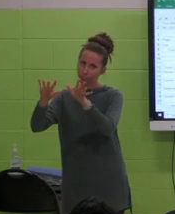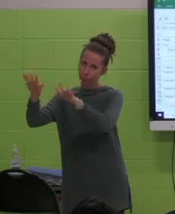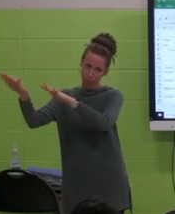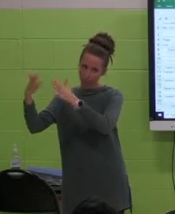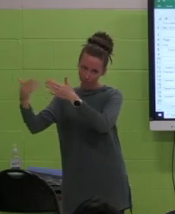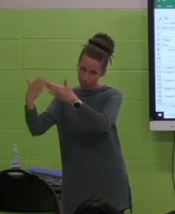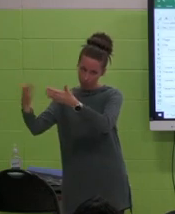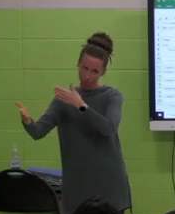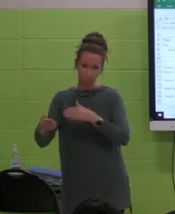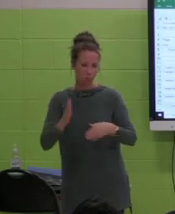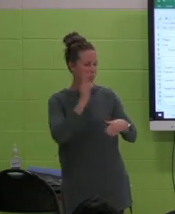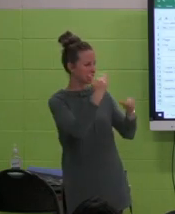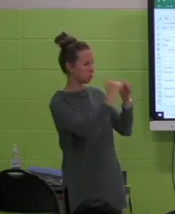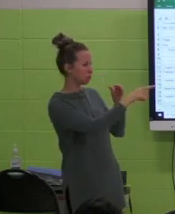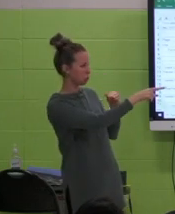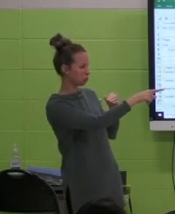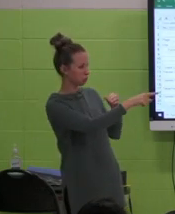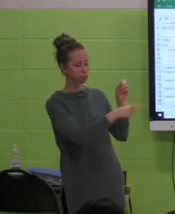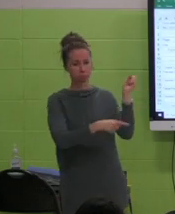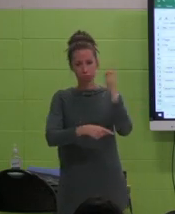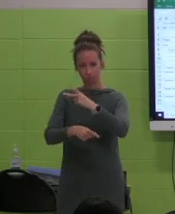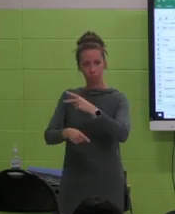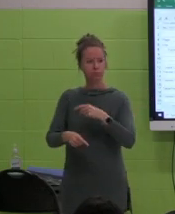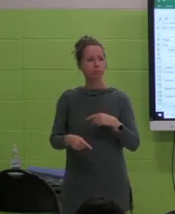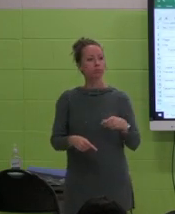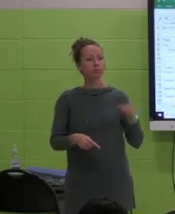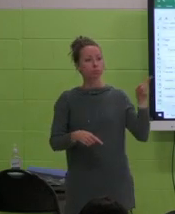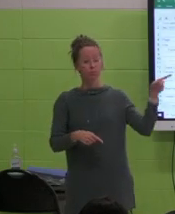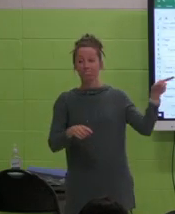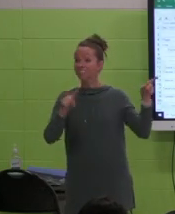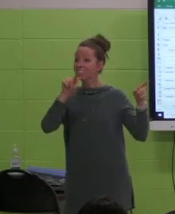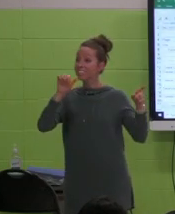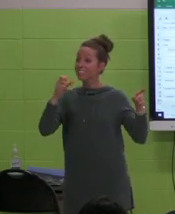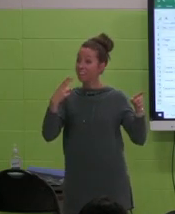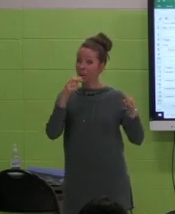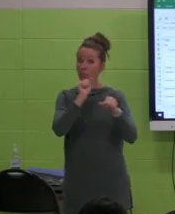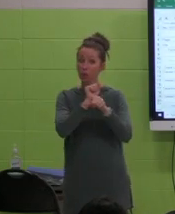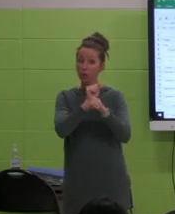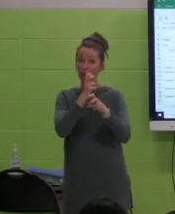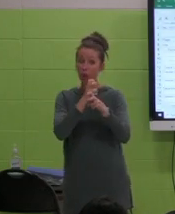the I'll send you an email okay he's working so hard we need to make sure he gets invited to the